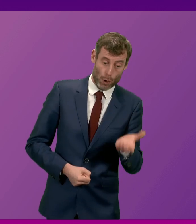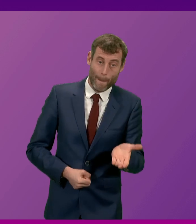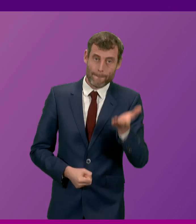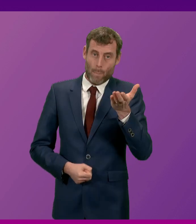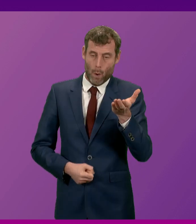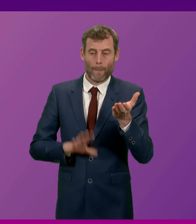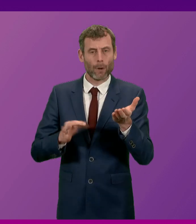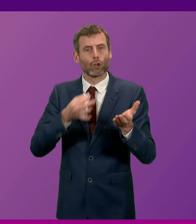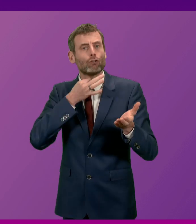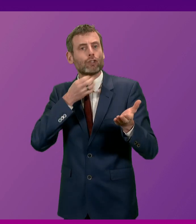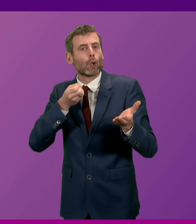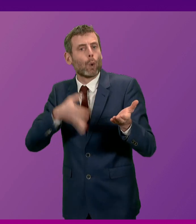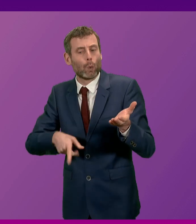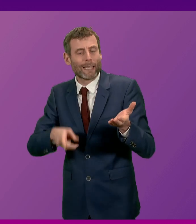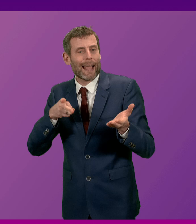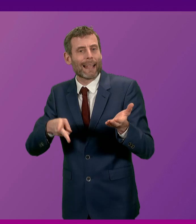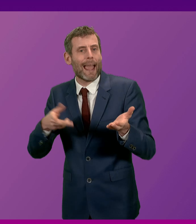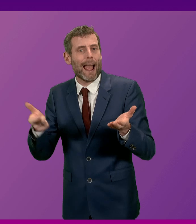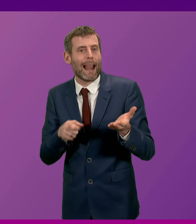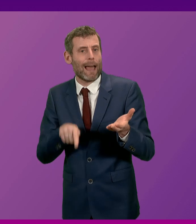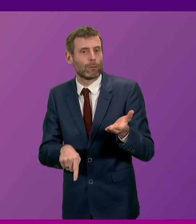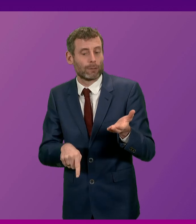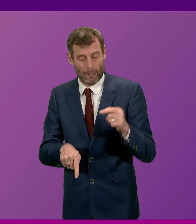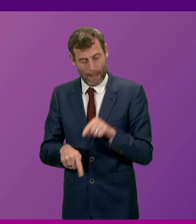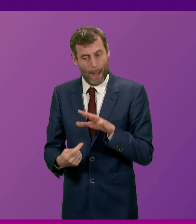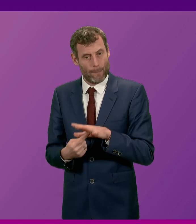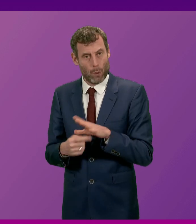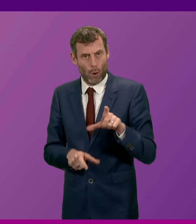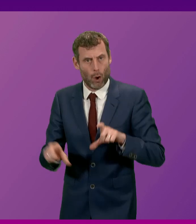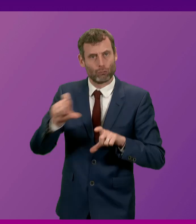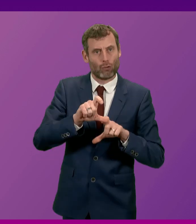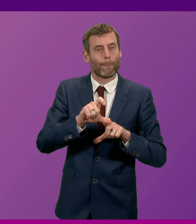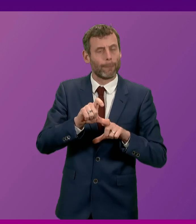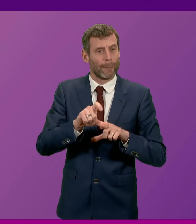without the fear of having that Government support taken away from them. As that crucial